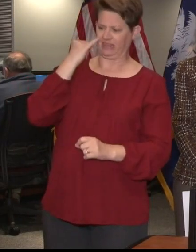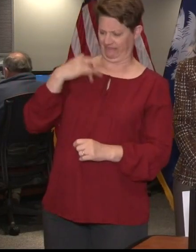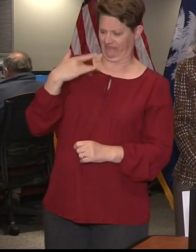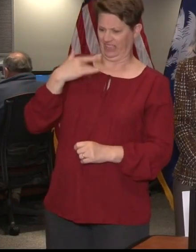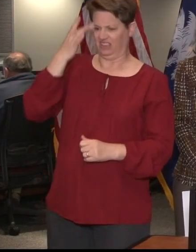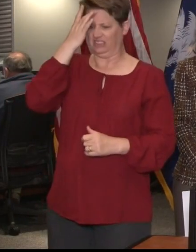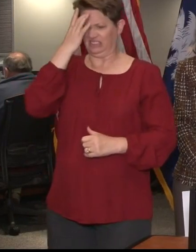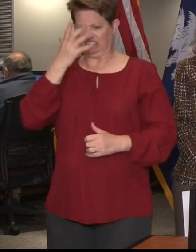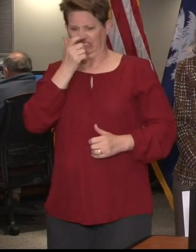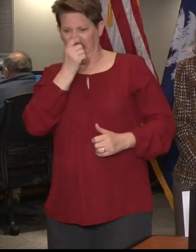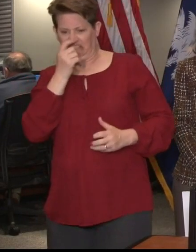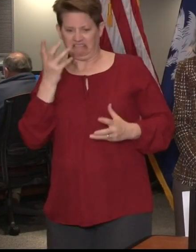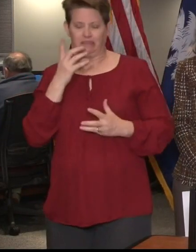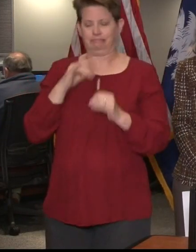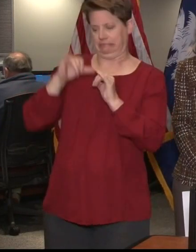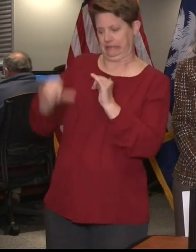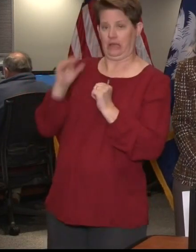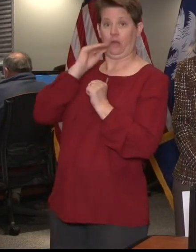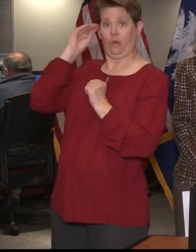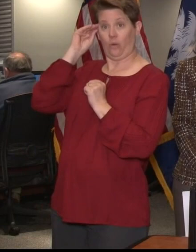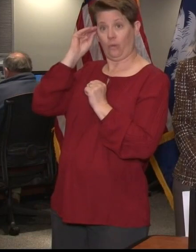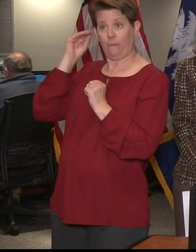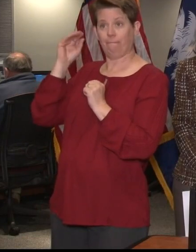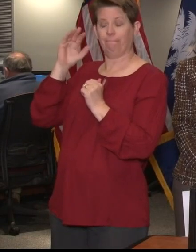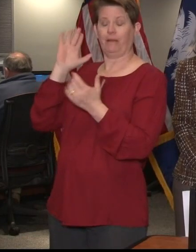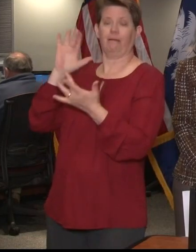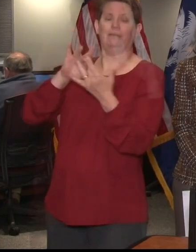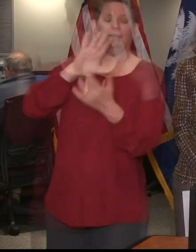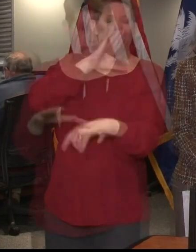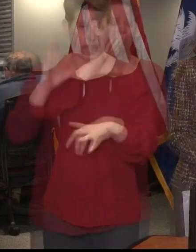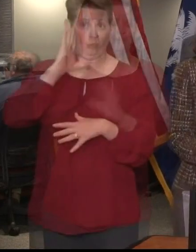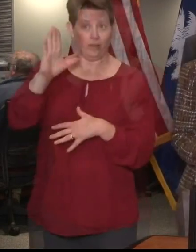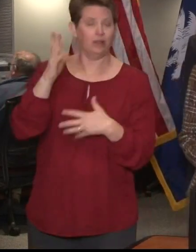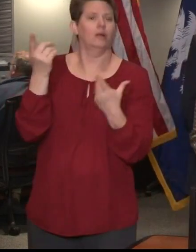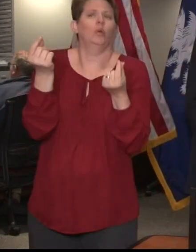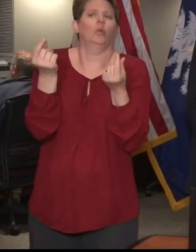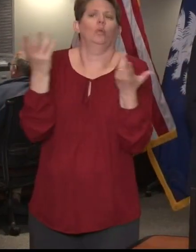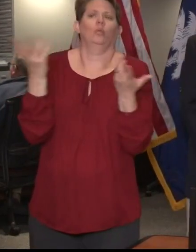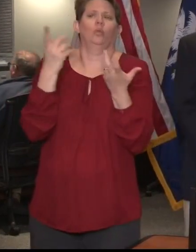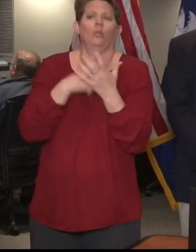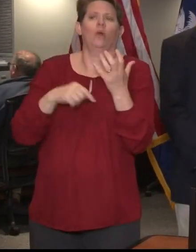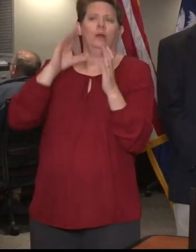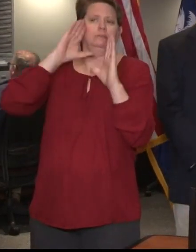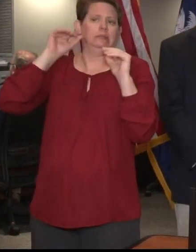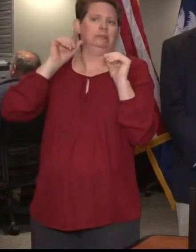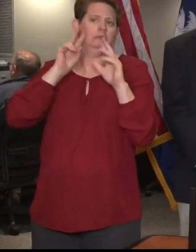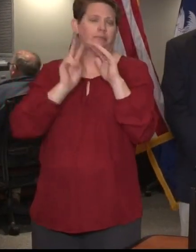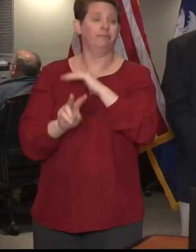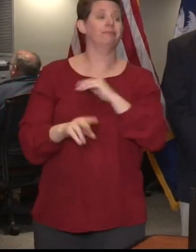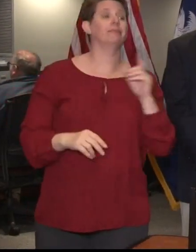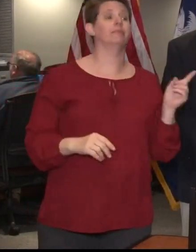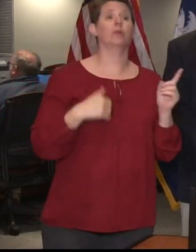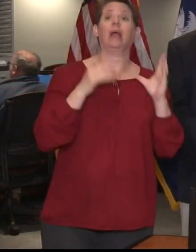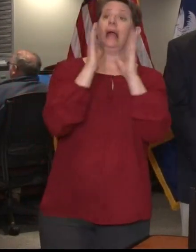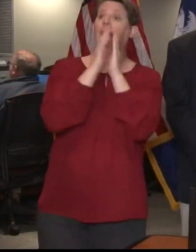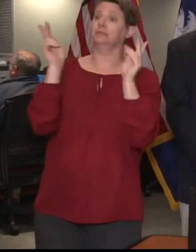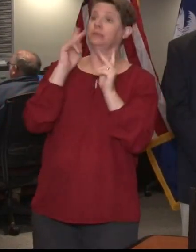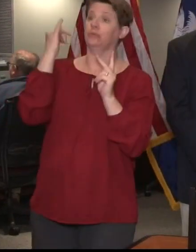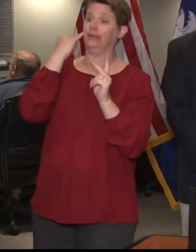YOU HAVE ALL HEARD4@ IT AND SEE IT OVER AND OVER. COVER YOUR COUGH OR4@ SNEEZES, @ IT OVER AND OVER. COVER YOUR COUGH OR4@ SNEEZES, @ WASH IT OVER AND OVER. COVER YOUR COUGH OR4@ SNEEZES, @ WASH YOUR IT OVER AND OVER. COVER YOUR COUGH OR4@ SNEEZES, @ WASH YOUR HANDS IT OVER AND OVER. COVER YOUR COUGH OR4@ SNEEZES, @ WASH YOUR HANDS WITH IT OVER AND OVER. COVER YOUR COUGH OR4@ SNEEZES, @ WASH YOUR HANDS WITH SOAP IT OVER AND OVER. COVER YOUR COUGH OR4@ SNEEZES, @ WASH YOUR HANDS WITH SOAP AND COVER YOUR COUGH OR4@ SNEEZES, @ WASH YOUR HANDS WITH SOAP AND COVER YOUR COUGH OR4@ SNEEZES, @ WASH YOUR HANDS WITH SOAP AND WARM COVER YOUR COUGH OR4@ SNEEZES, @ WASH YOUR HANDS WITH SOAP AND WARM WATER COVER YOUR COUGH OR4@ SNEEZES, @ WASH YOUR HANDS WITH SOAP AND WARM WATER THROUGHOUT COVER YOUR COUGH OR4@ SNEEZES, @ WASH YOUR HANDS WITH SOAP AND WARM WATER THROUGHOUT THE COVER YOUR COUGH OR4@ SNEEZES, @ WASH YOUR HANDS WITH SOAP AND WARM WATER THROUGHOUT THE DAY. WASH YOUR HANDS WITH SOAP AND WARM WATER THROUGHOUT THE DAY. WASH YOUR HANDS WITH SOAP AND WARM WATER THROUGHOUT THE DAY. IF WASH YOUR HANDS WITH SOAP AND WARM WATER THROUGHOUT THE DAY. IF YOU WASH YOUR HANDS WITH SOAP AND WARM WATER THROUGHOUT THE DAY. IF YOU FEEL WASH YOUR HANDS WITH SOAP AND WARM WATER THROUGHOUT THE DAY. IF YOU FEEL SICK, WASH YOUR HANDS WITH SOAP AND WARM WATER THROUGHOUT THE DAY. IF YOU FEEL SICK, STAY4@ WASH YOUR HANDS WITH SOAP AND WARM WATER THROUGHOUT THE DAY. IF YOU FEEL SICK, STAY4@ HOME WASH YOUR HANDS WITH SOAP AND WARM WATER THROUGHOUT THE DAY. IF YOU FEEL SICK, STAY4@ HOME A WARM WATER THROUGHOUT THE DAY. IF YOU FEEL SICK, STAY4@ HOME A WARM WATER THROUGHOUT THE DAY. IF YOU FEEL SICK, STAY4@ HOME A CONTACT WARM WATER THROUGHOUT THE DAY. IF YOU FEEL SICK, STAY4@ HOME A CONTACT YOUR